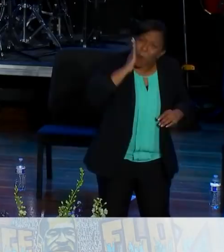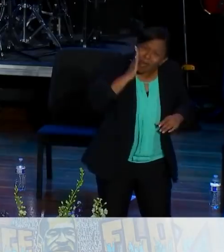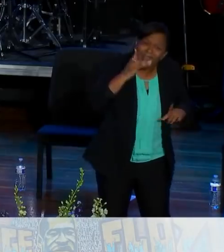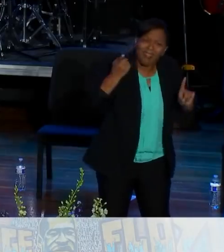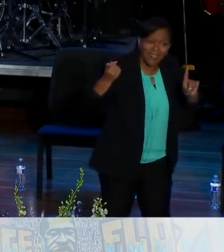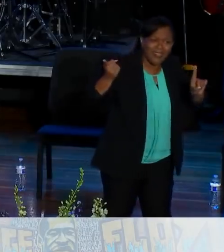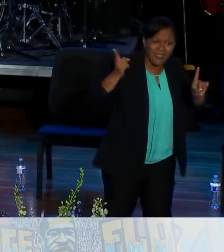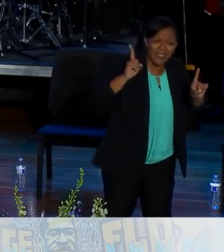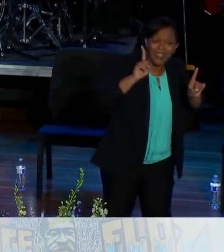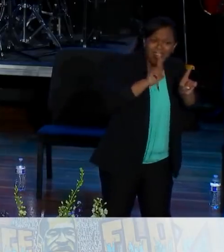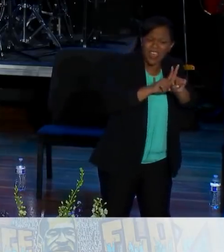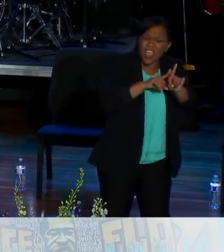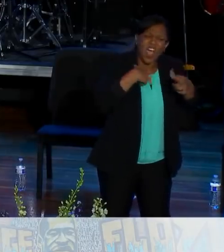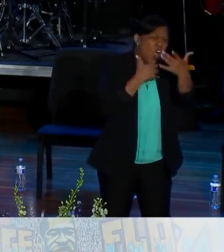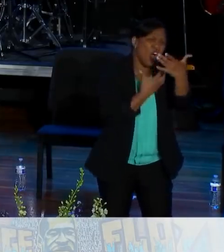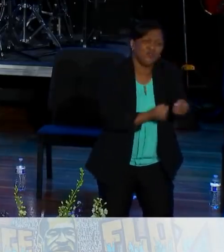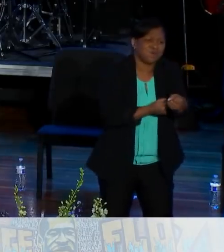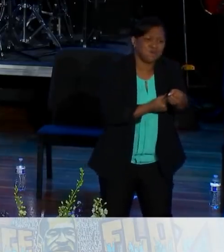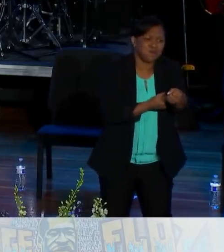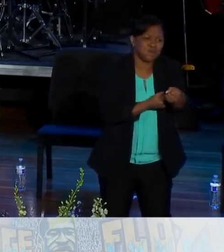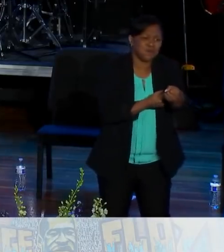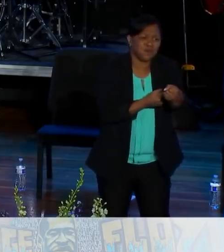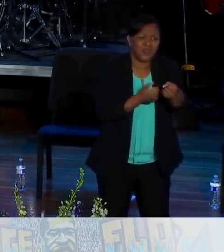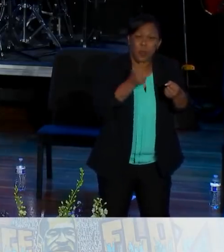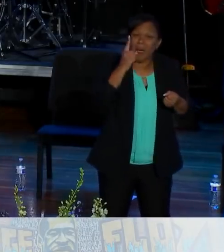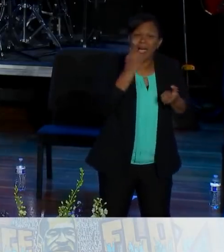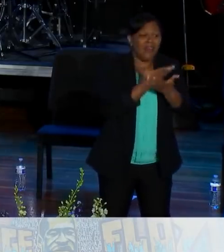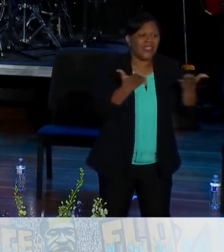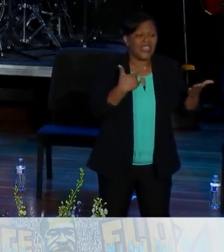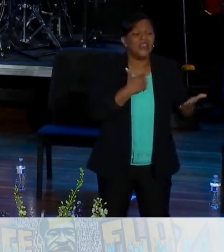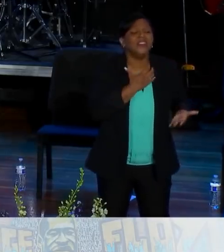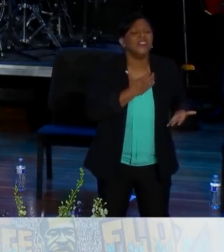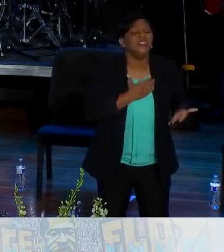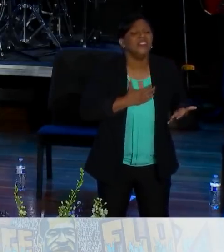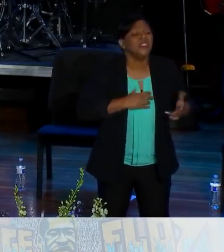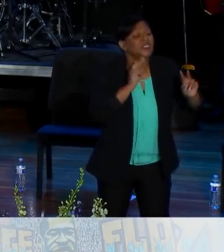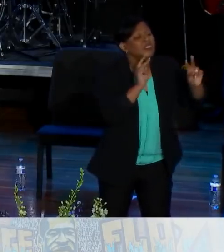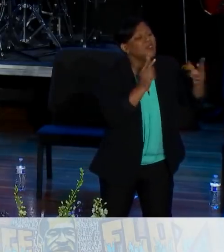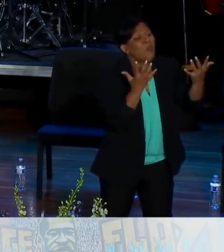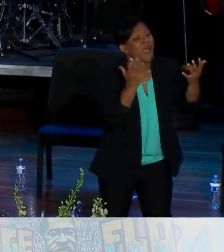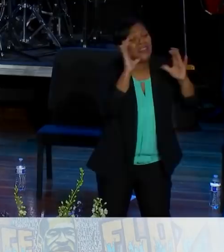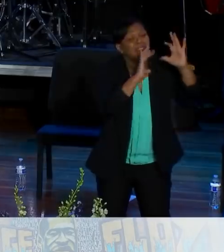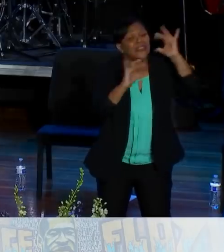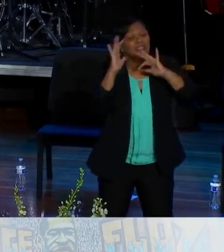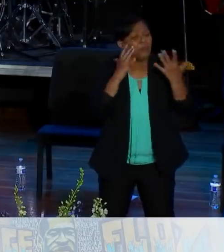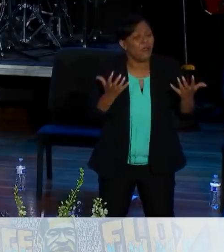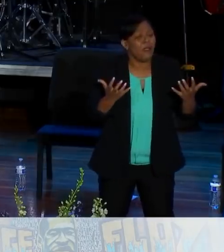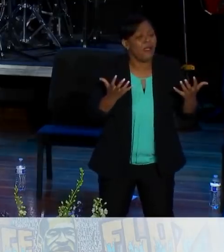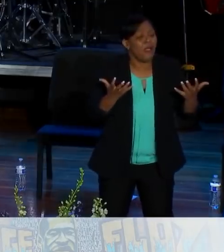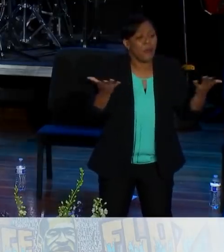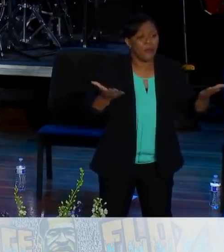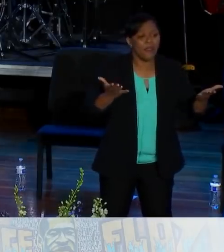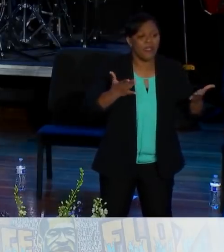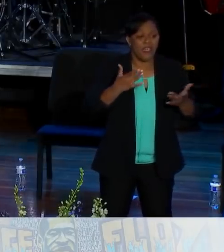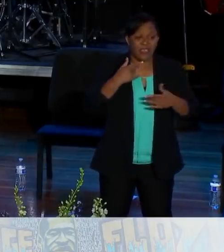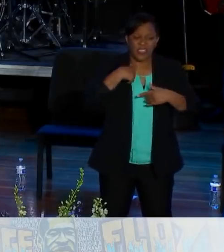FEAR. THE WAR SHALL RISE AGAINST ME, IN THIS WILL I BE CONFIDENT. ONE THING I HAVE DESIRED OF THE